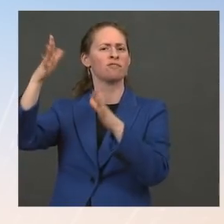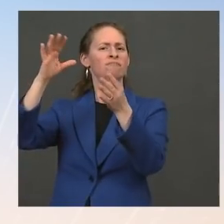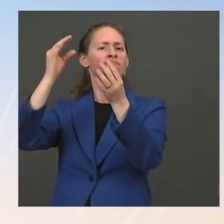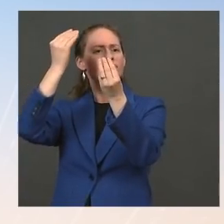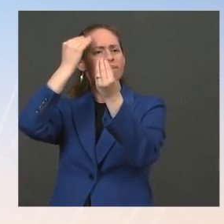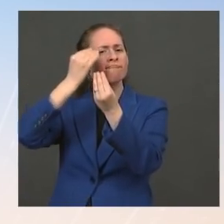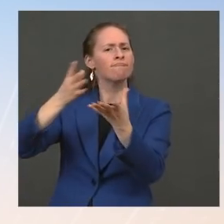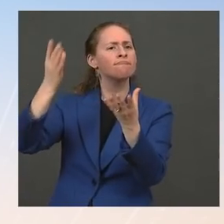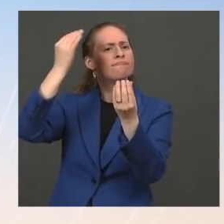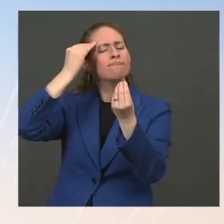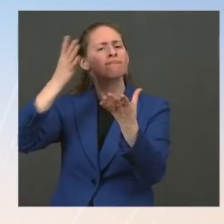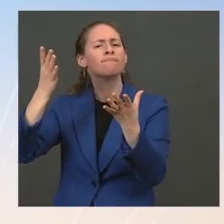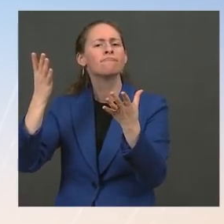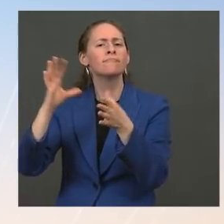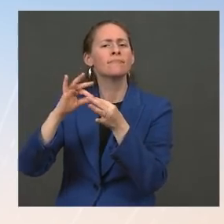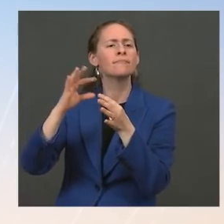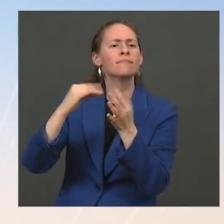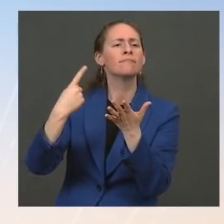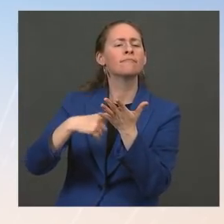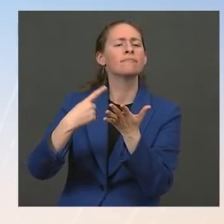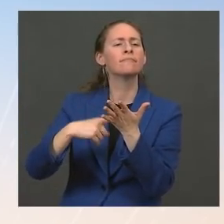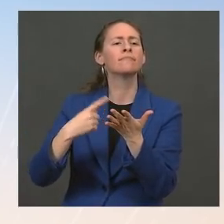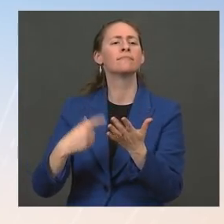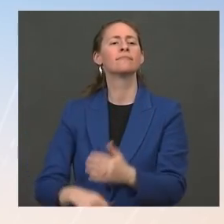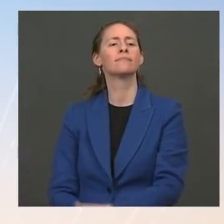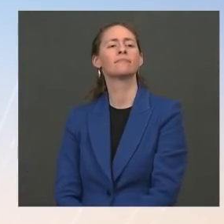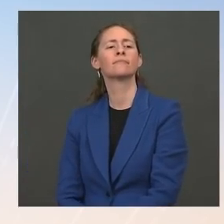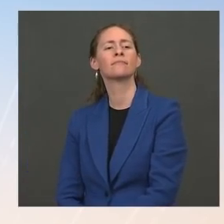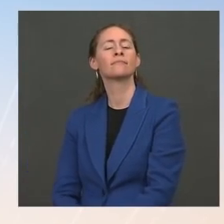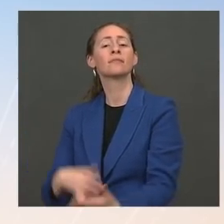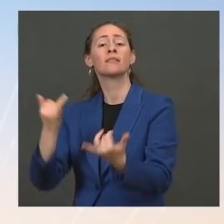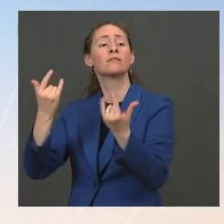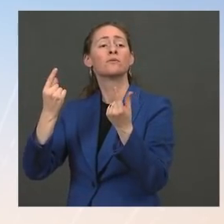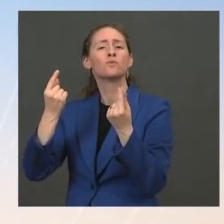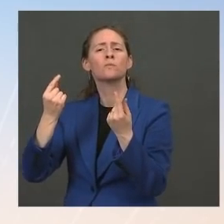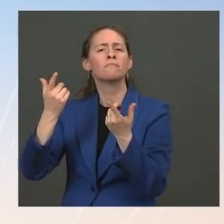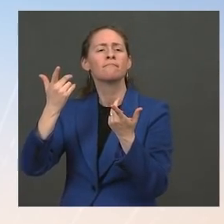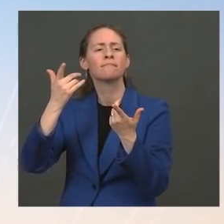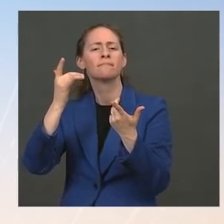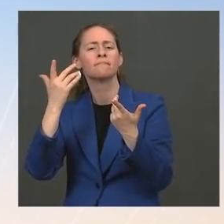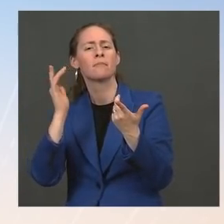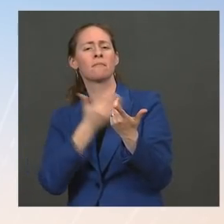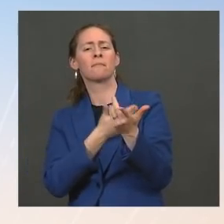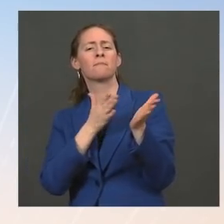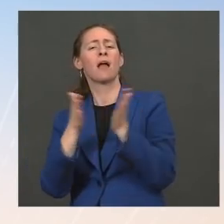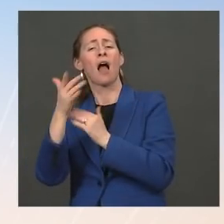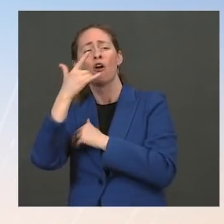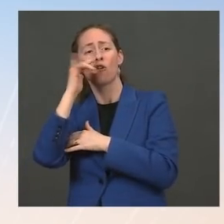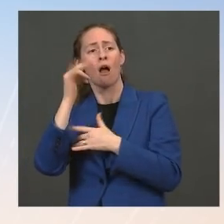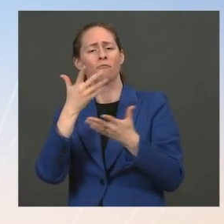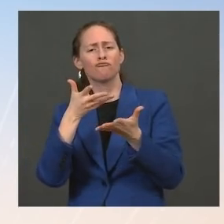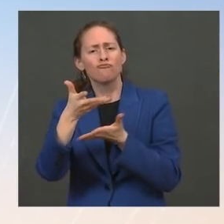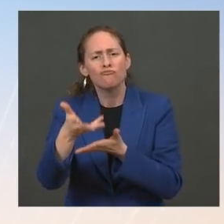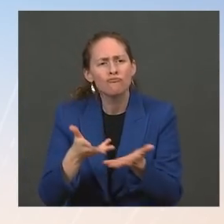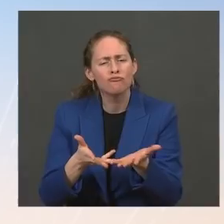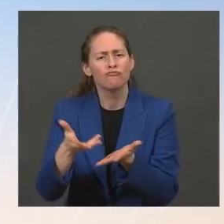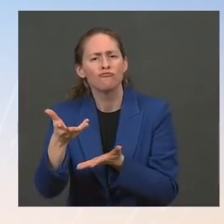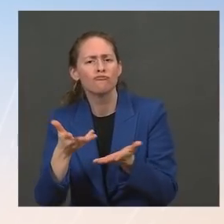That's long been our approach in our policy from the United States government. But it's inaccurate to suggest -- or any reporting --